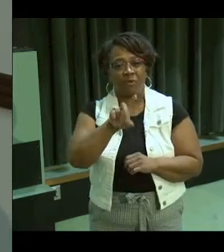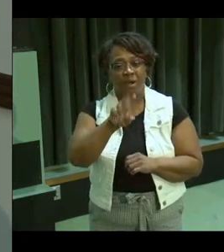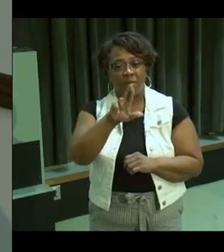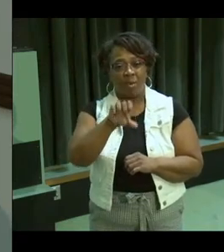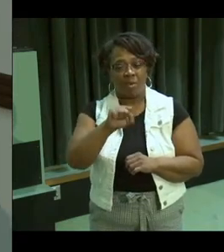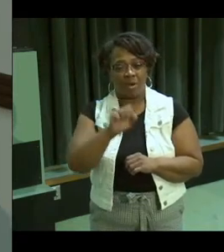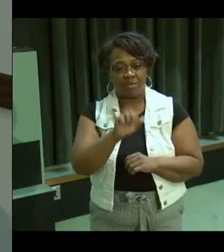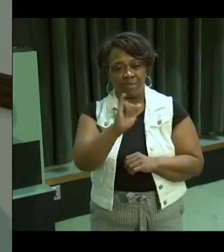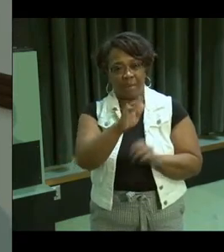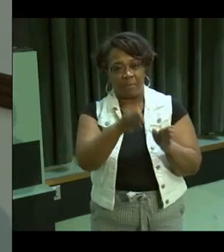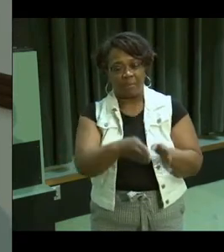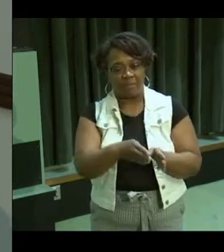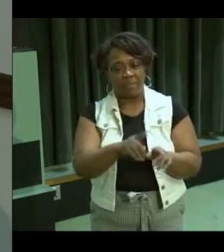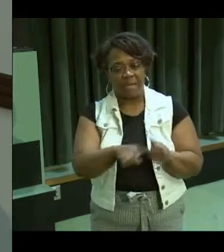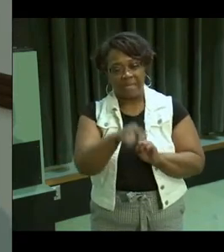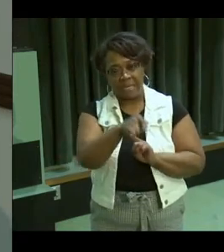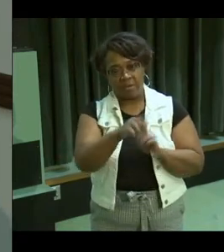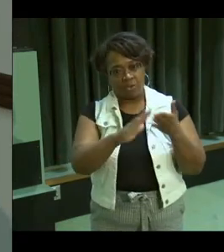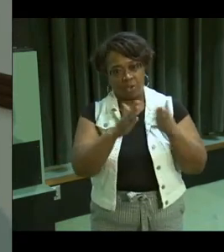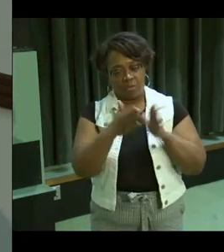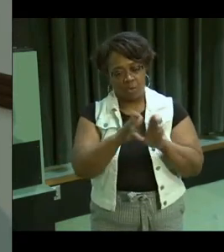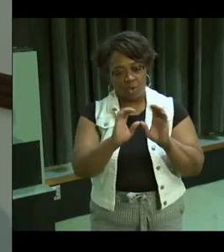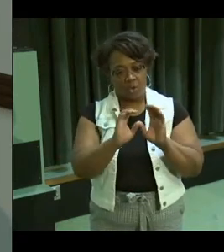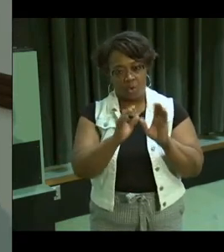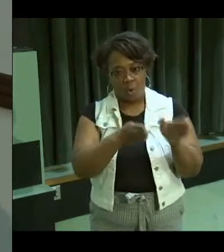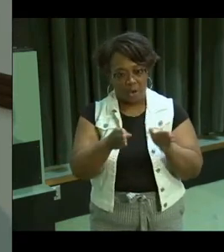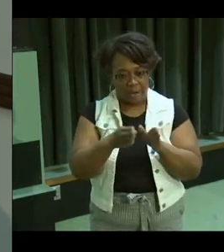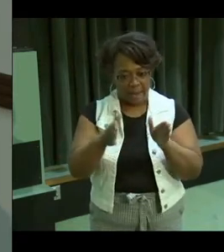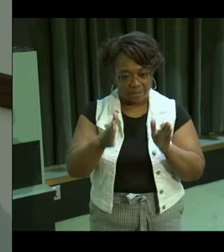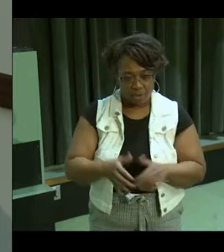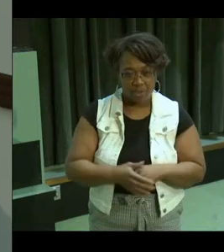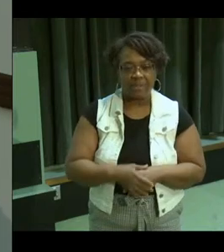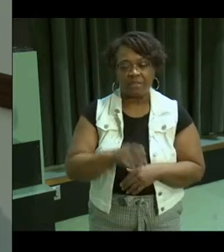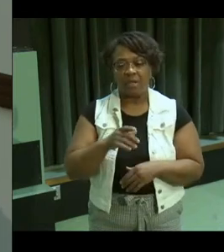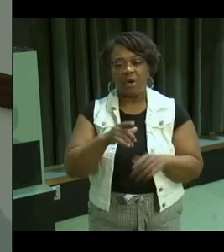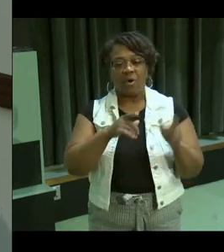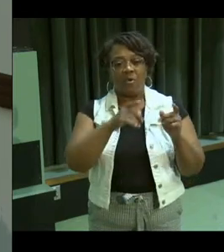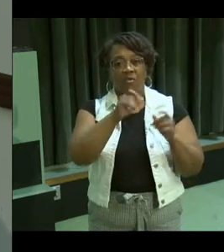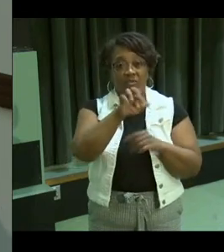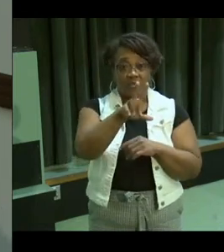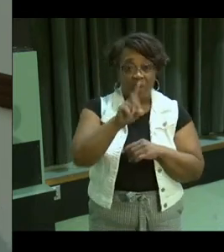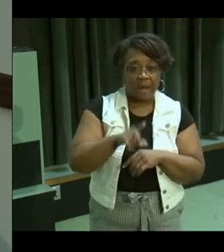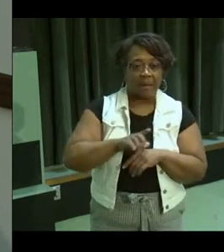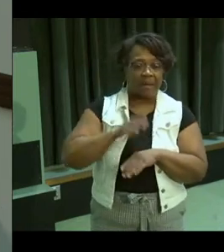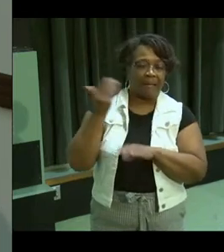people. But Fred Ross was a community organizer, so he went